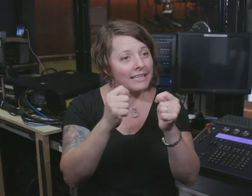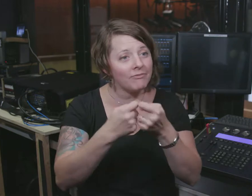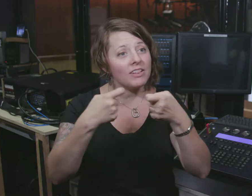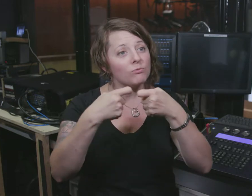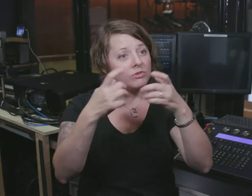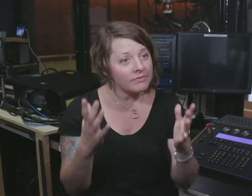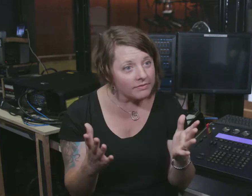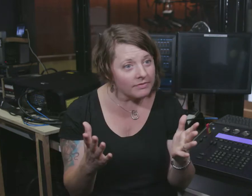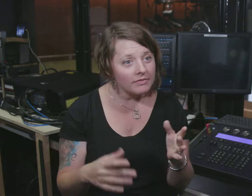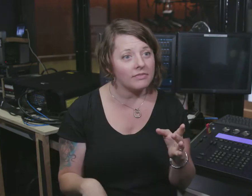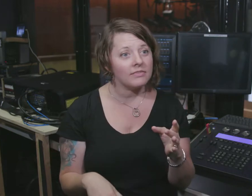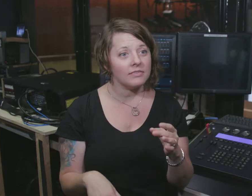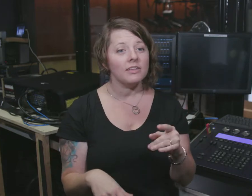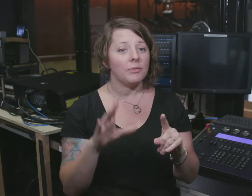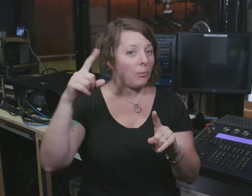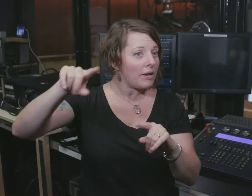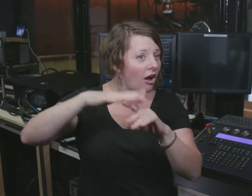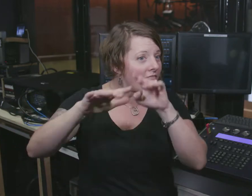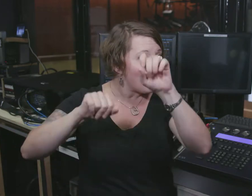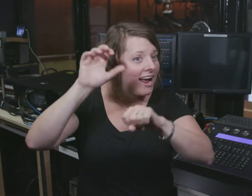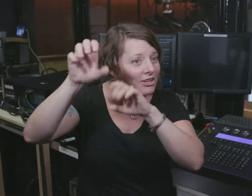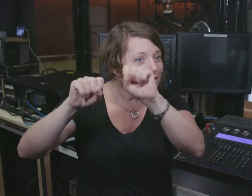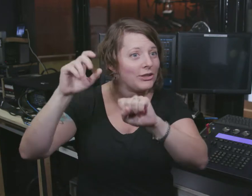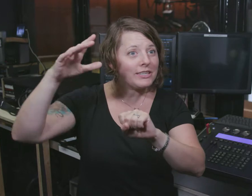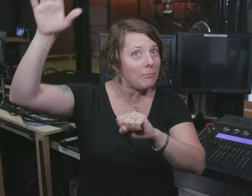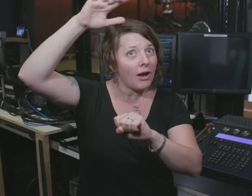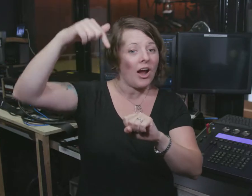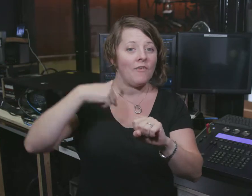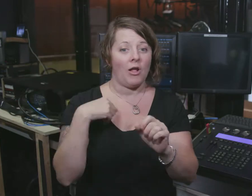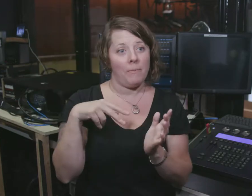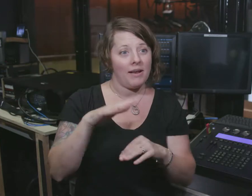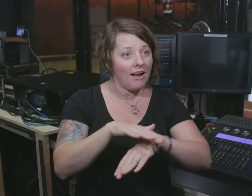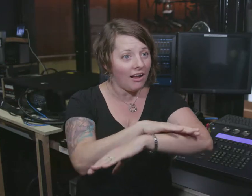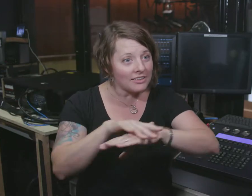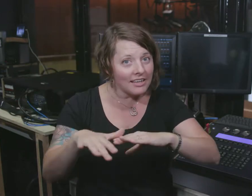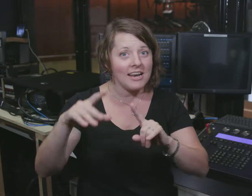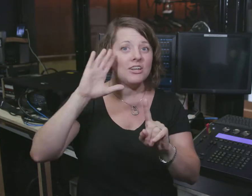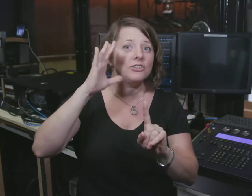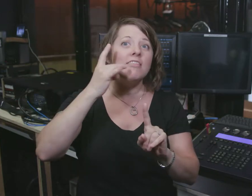Working with a team of electricians — they'll be up on ladders above above and I'll be standing on the stage —